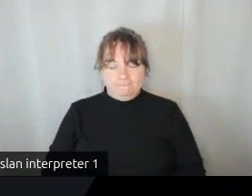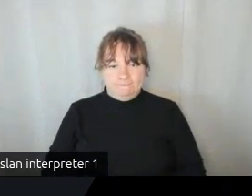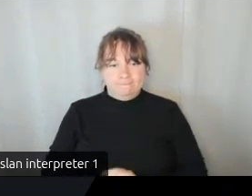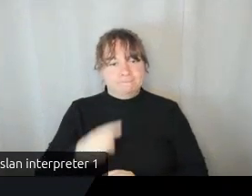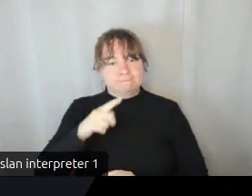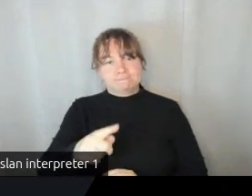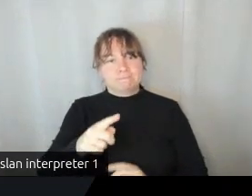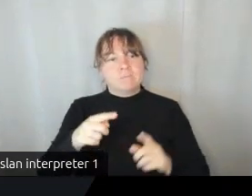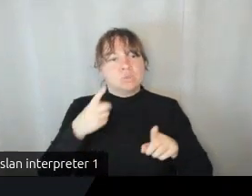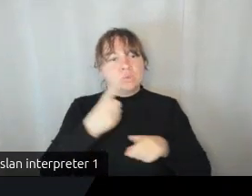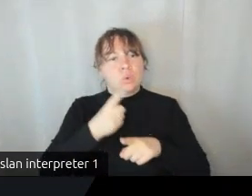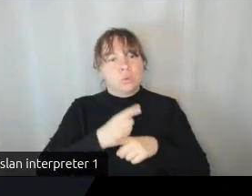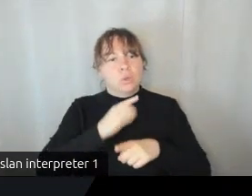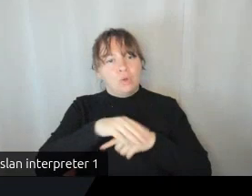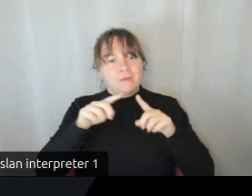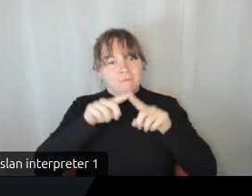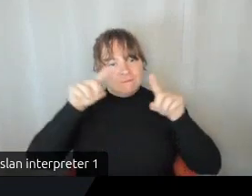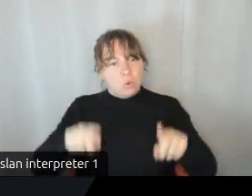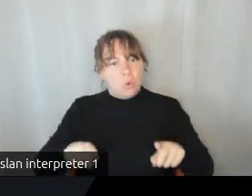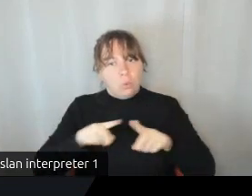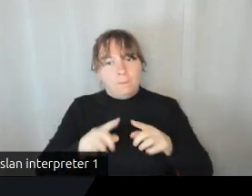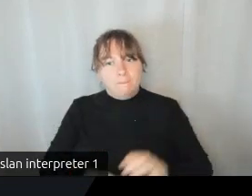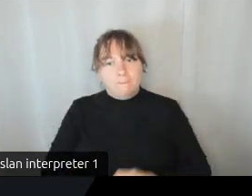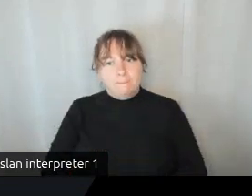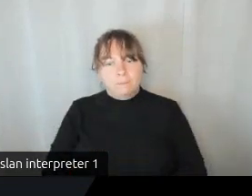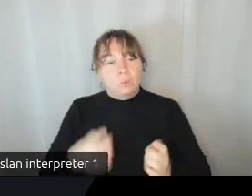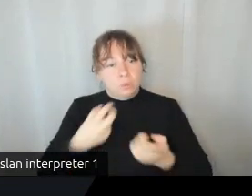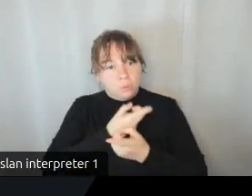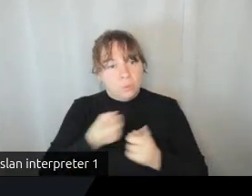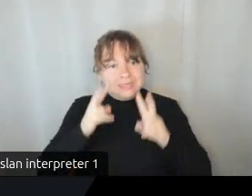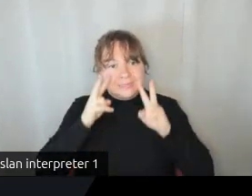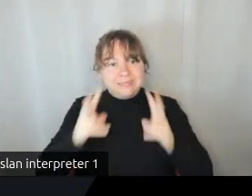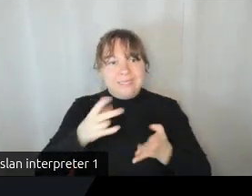look at because we have seen quite a few errors happen throughout which has not been beneficial